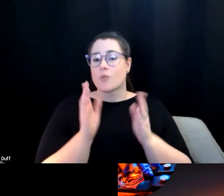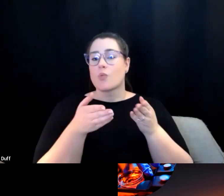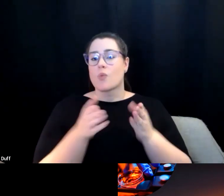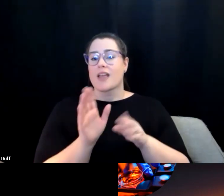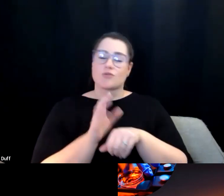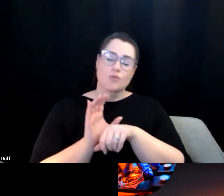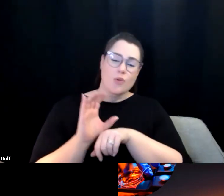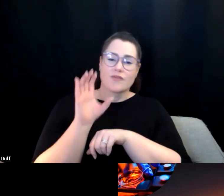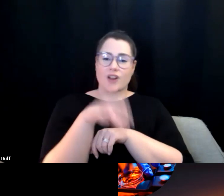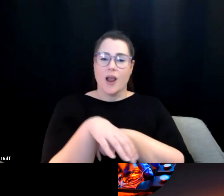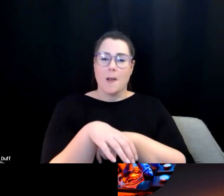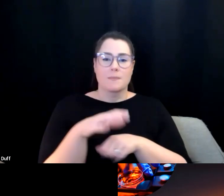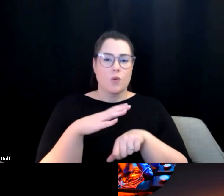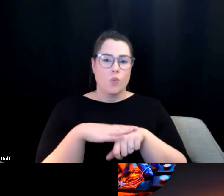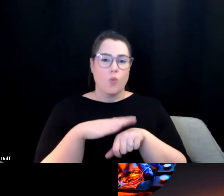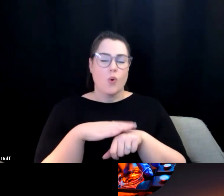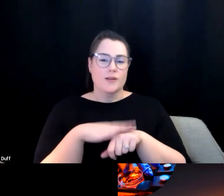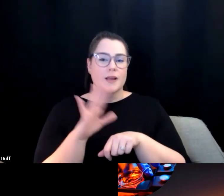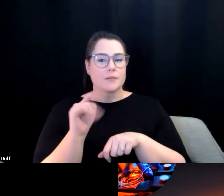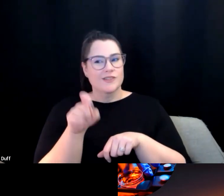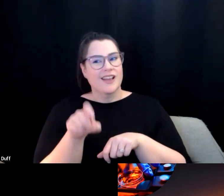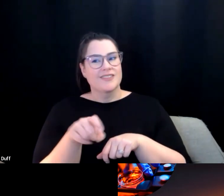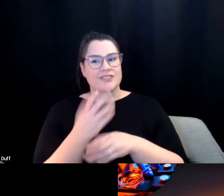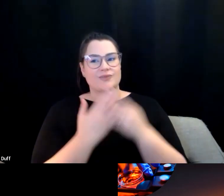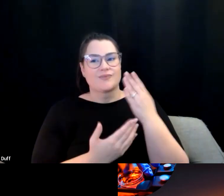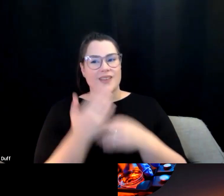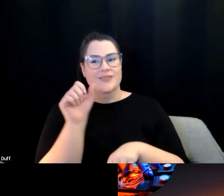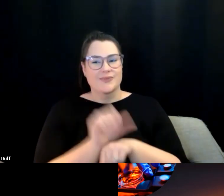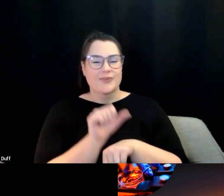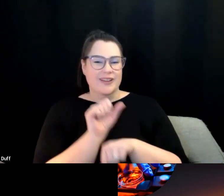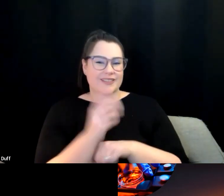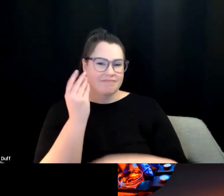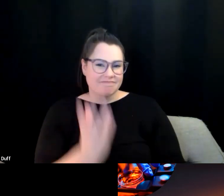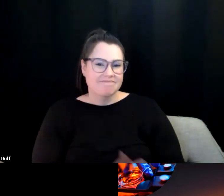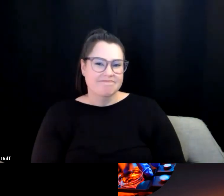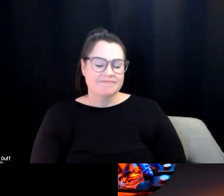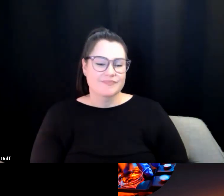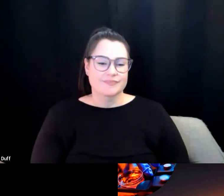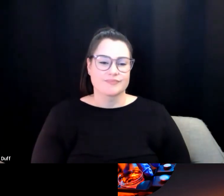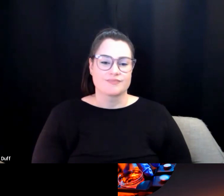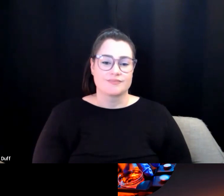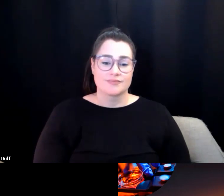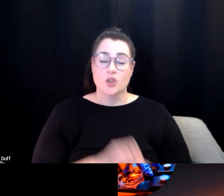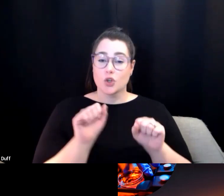But you need to put a little bit of work in it. You could experiment with other fonts.